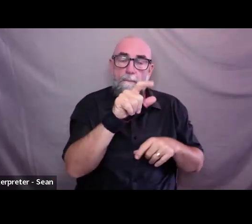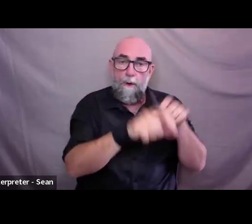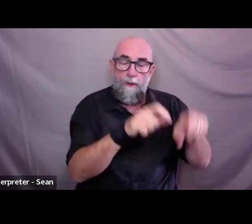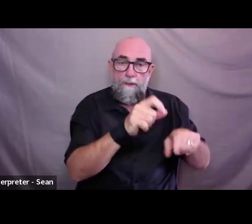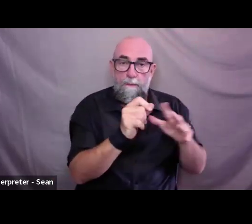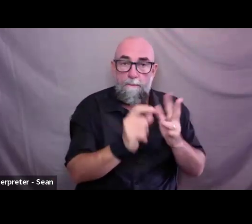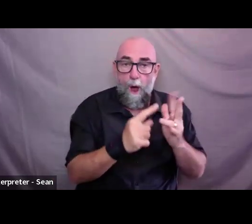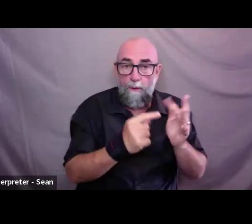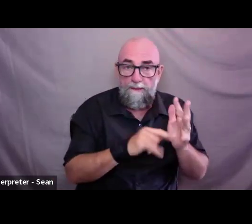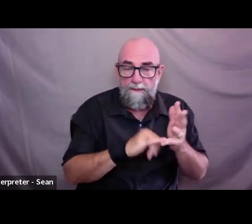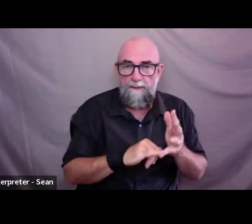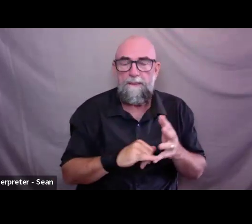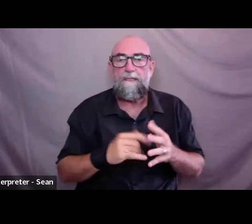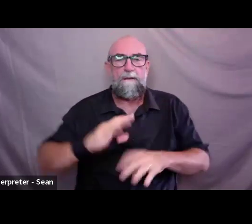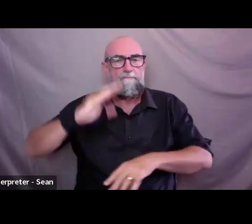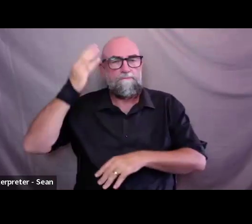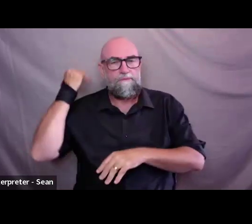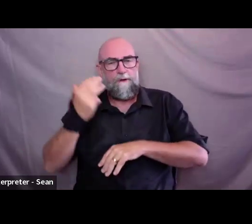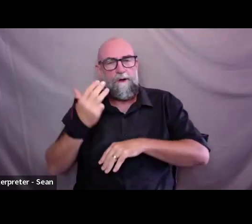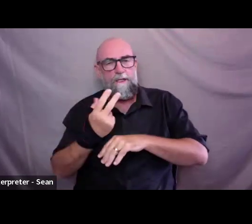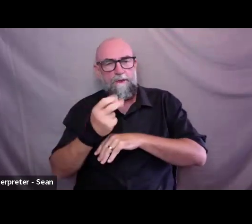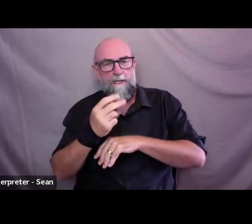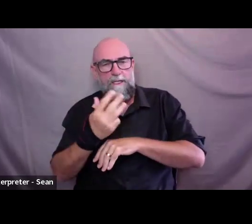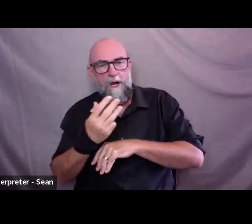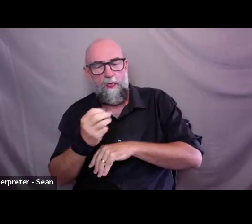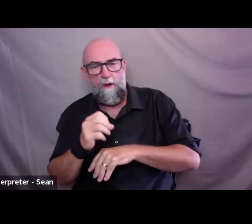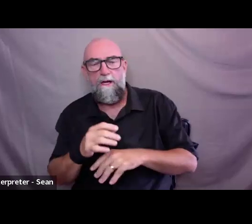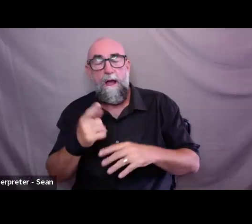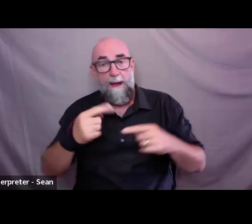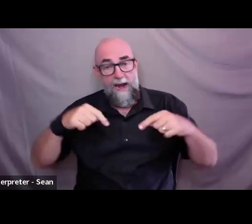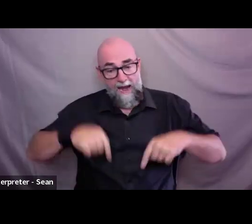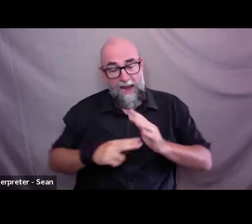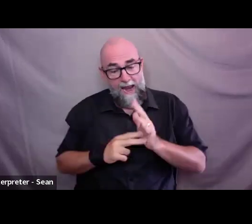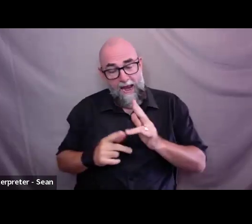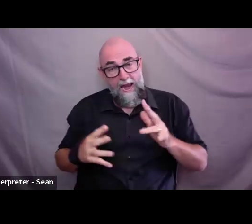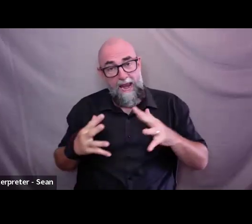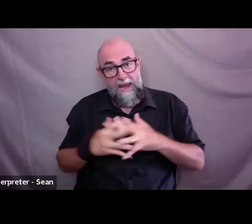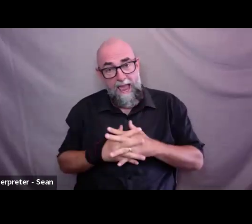cross that threshold moment? I think that is really important and if we have a chance to